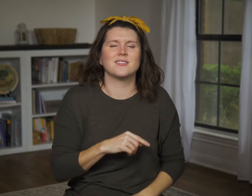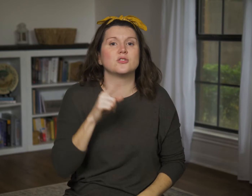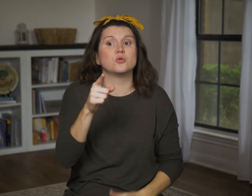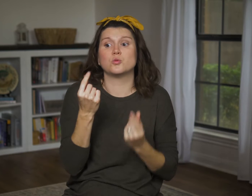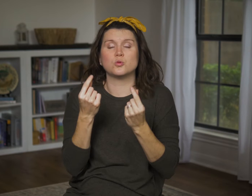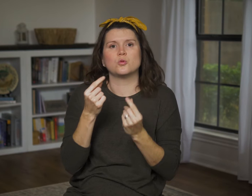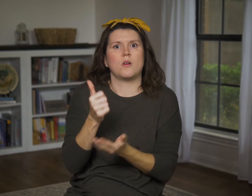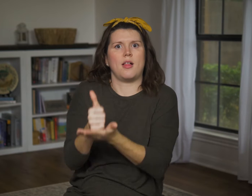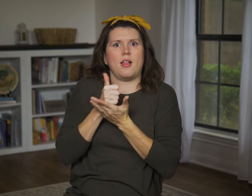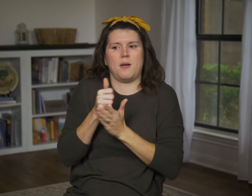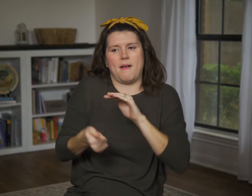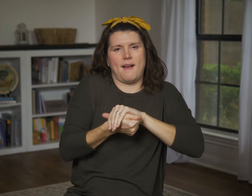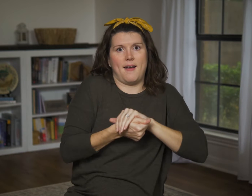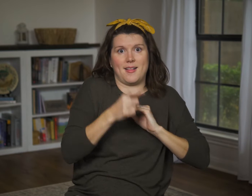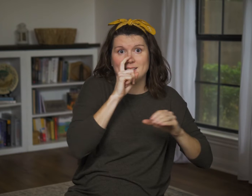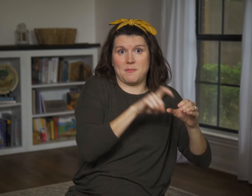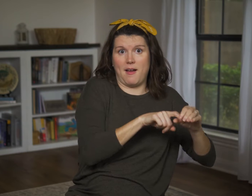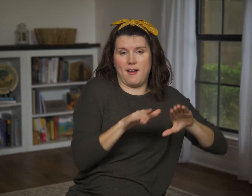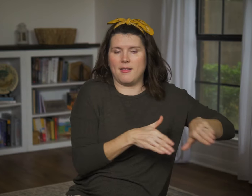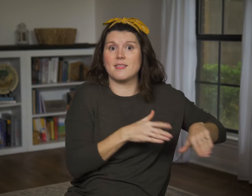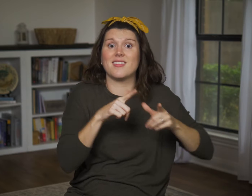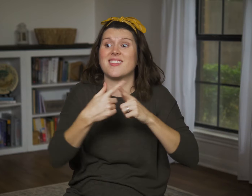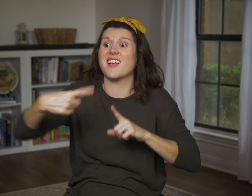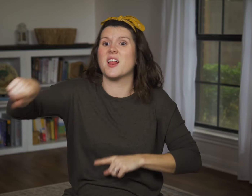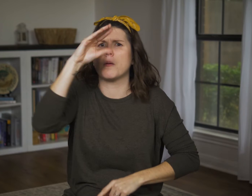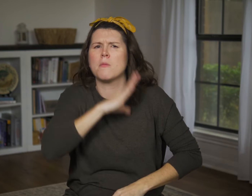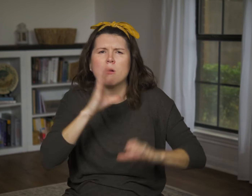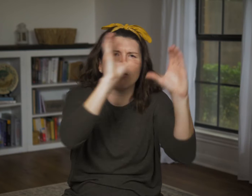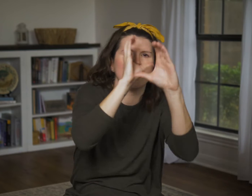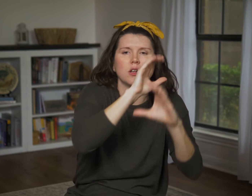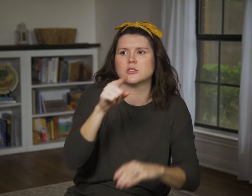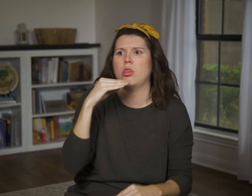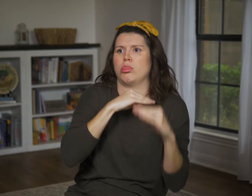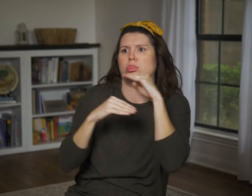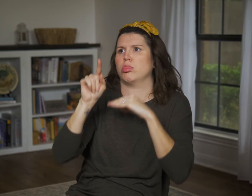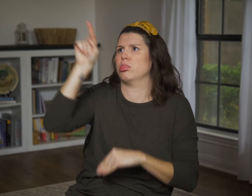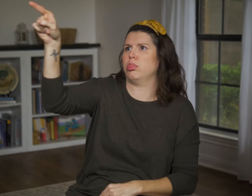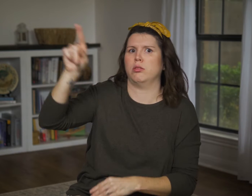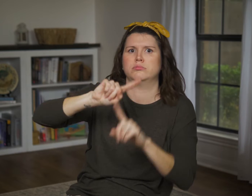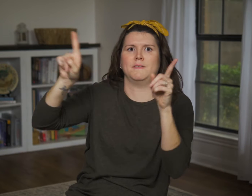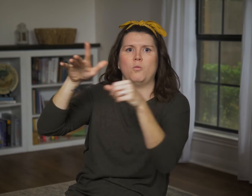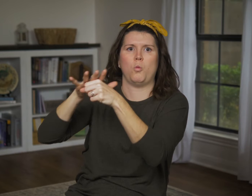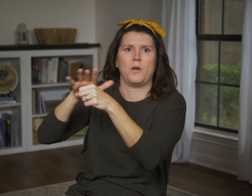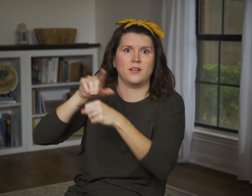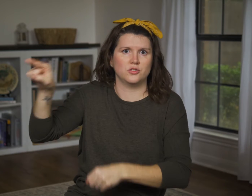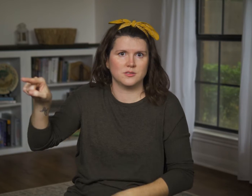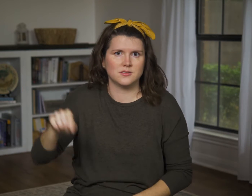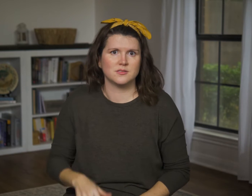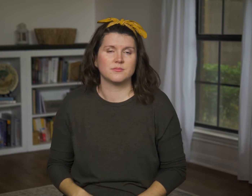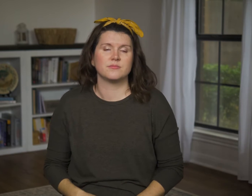She hides the spies and lies to the king’s men about their location.